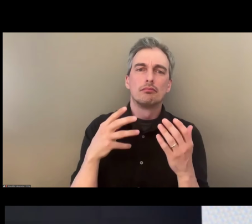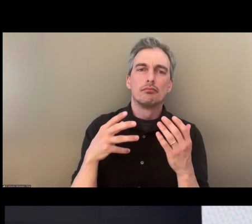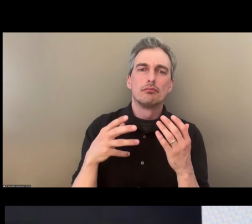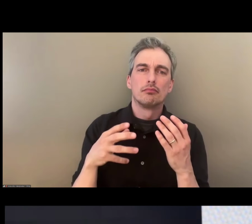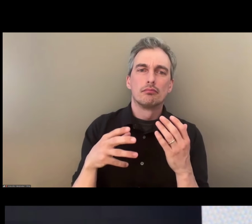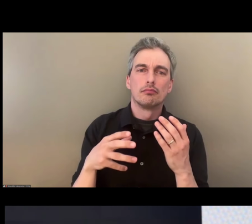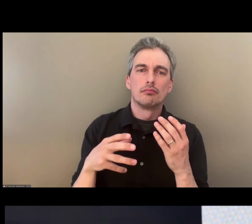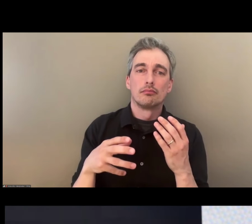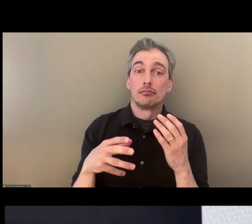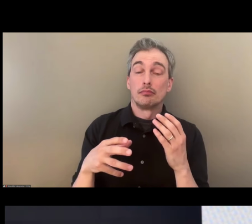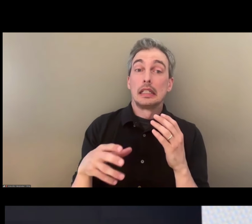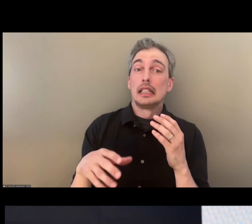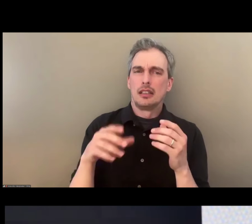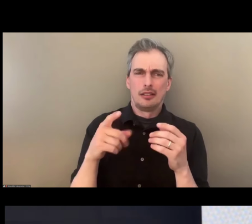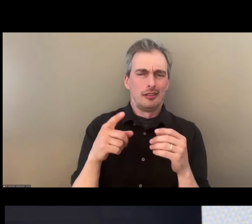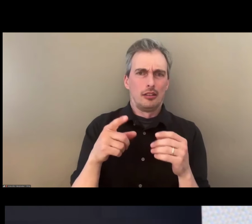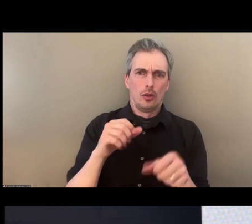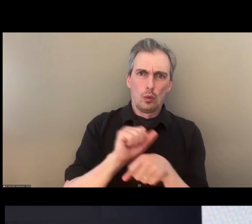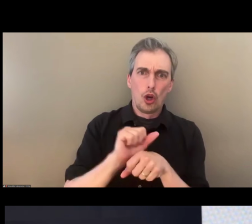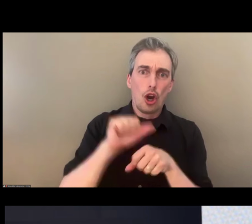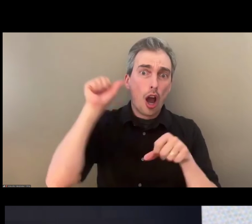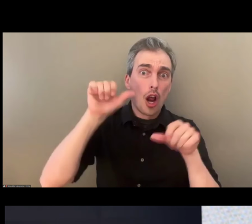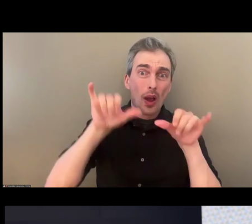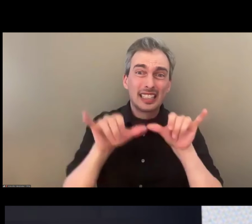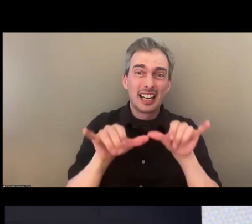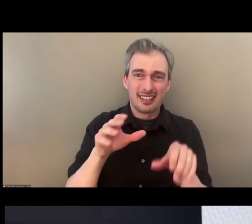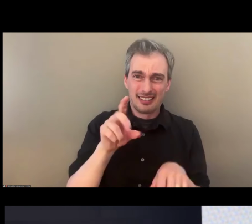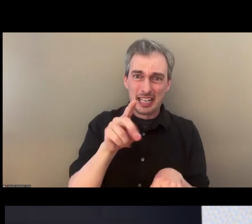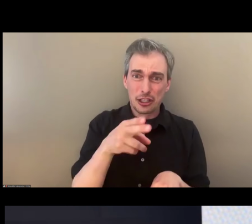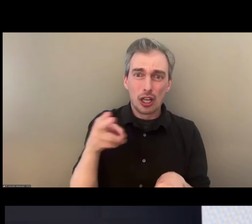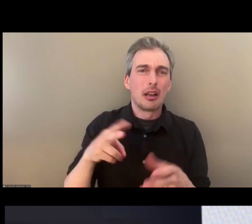taken half the time at least. Because I could trust what I was hearing.